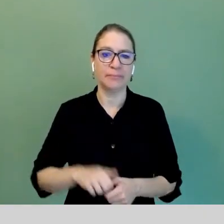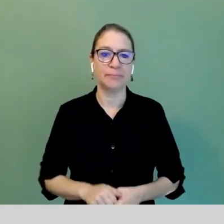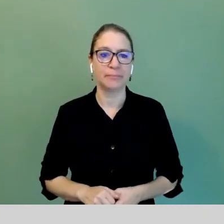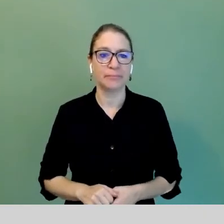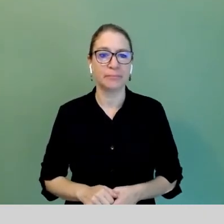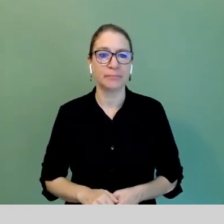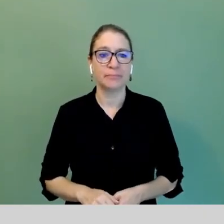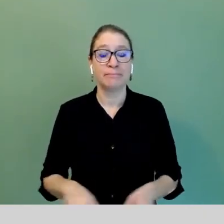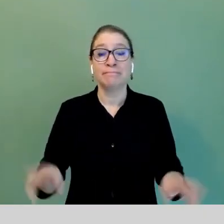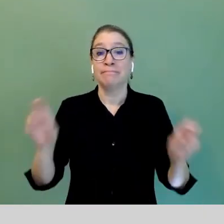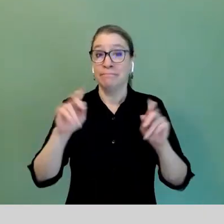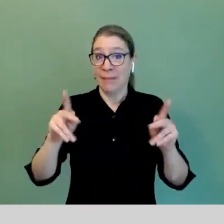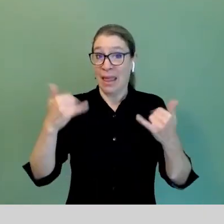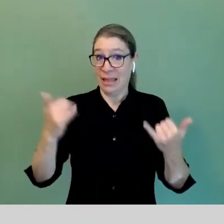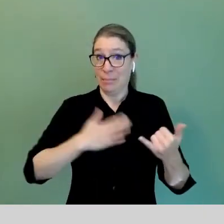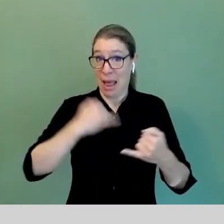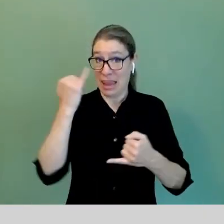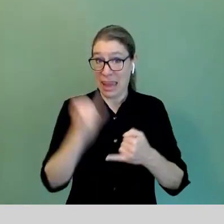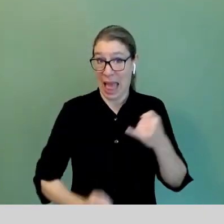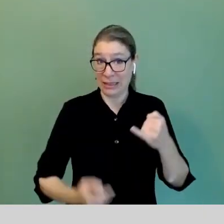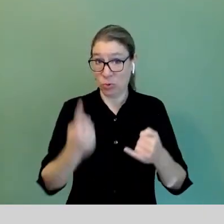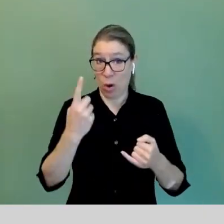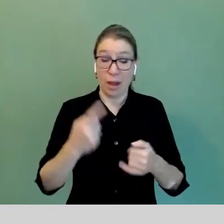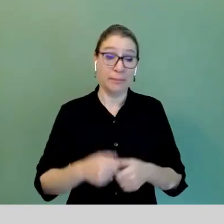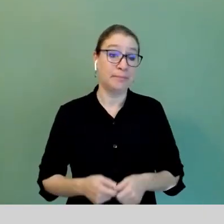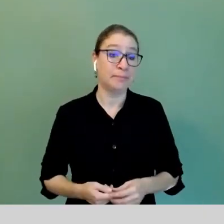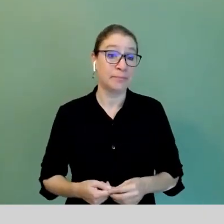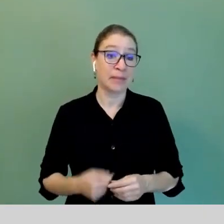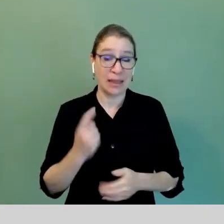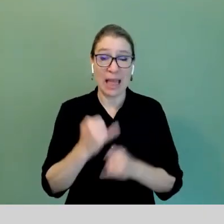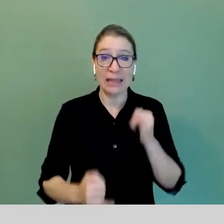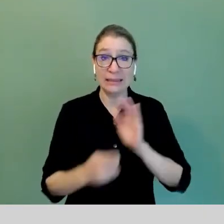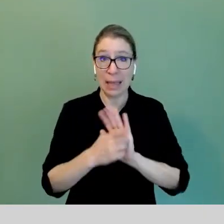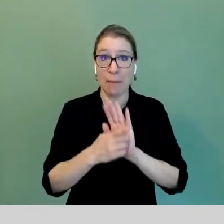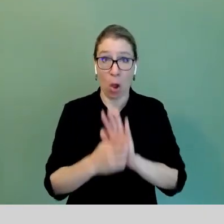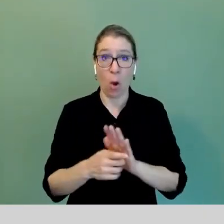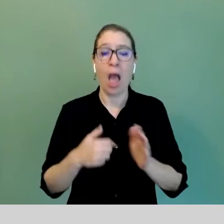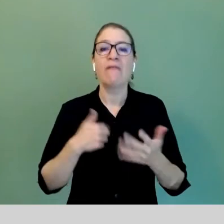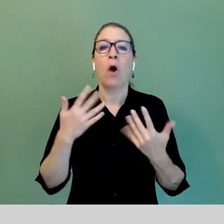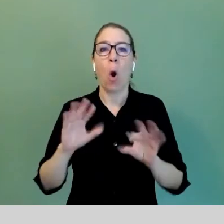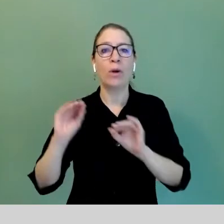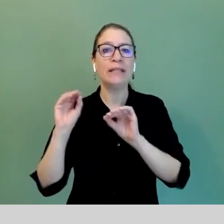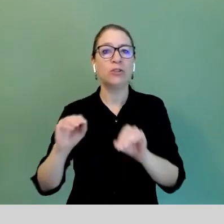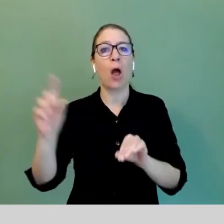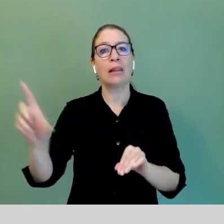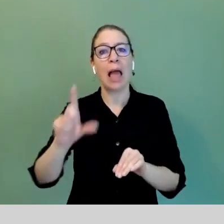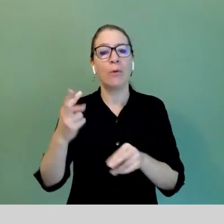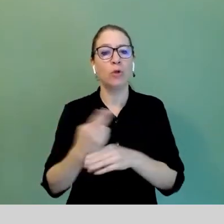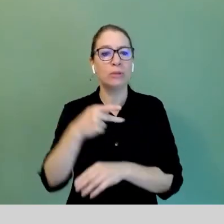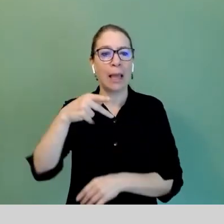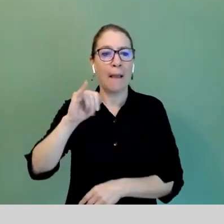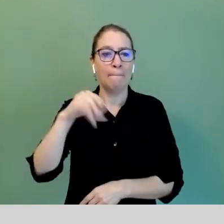Alright. Last demo of the day. I'm going to show you Great Expectations. So I've already installed the library using pip install.